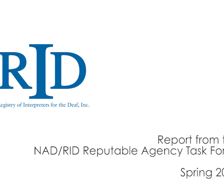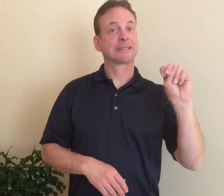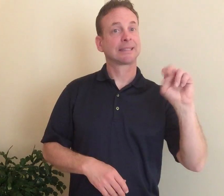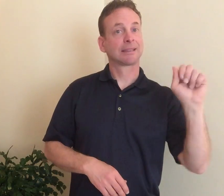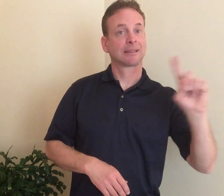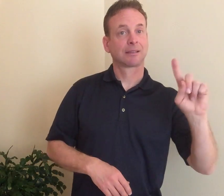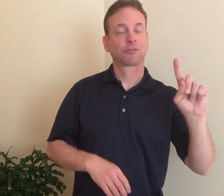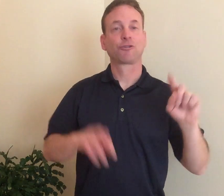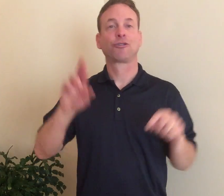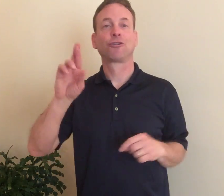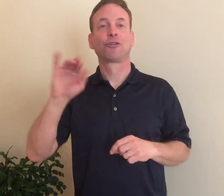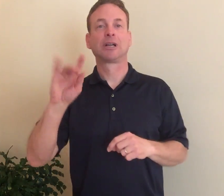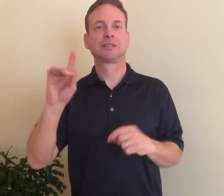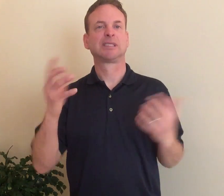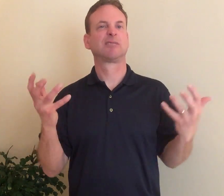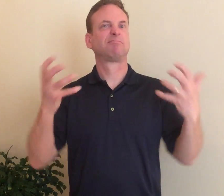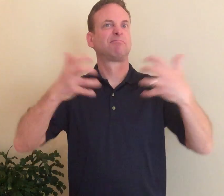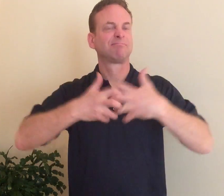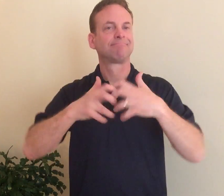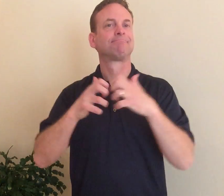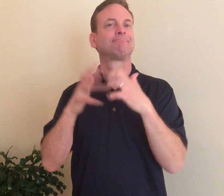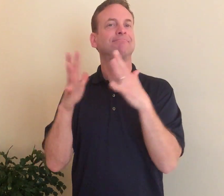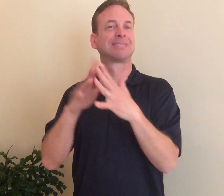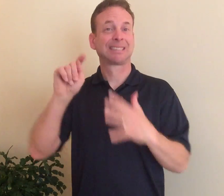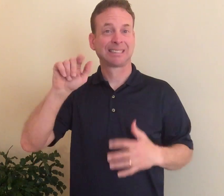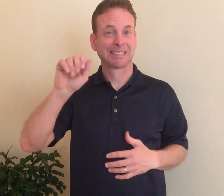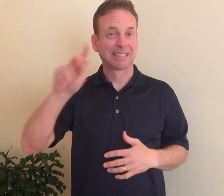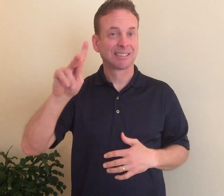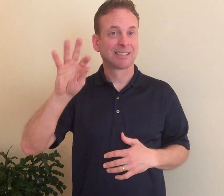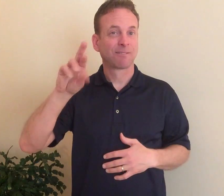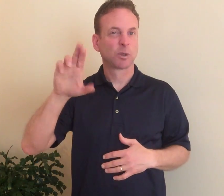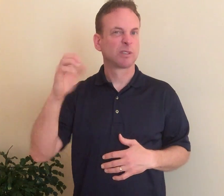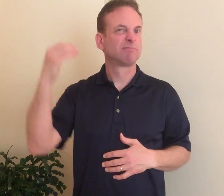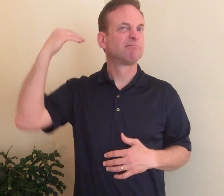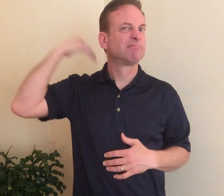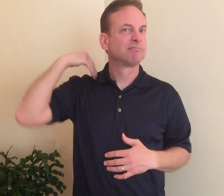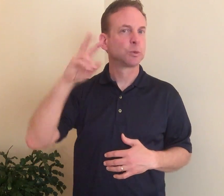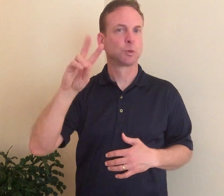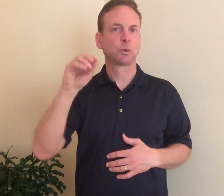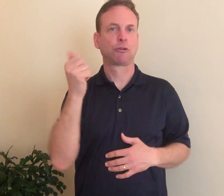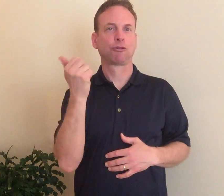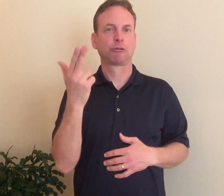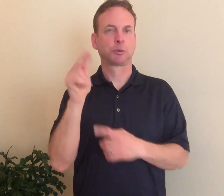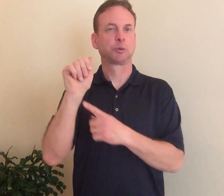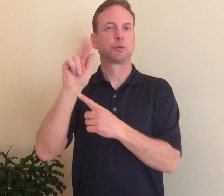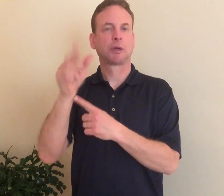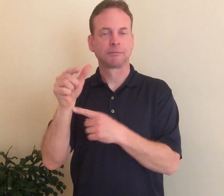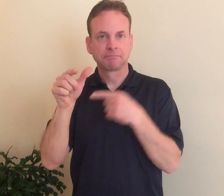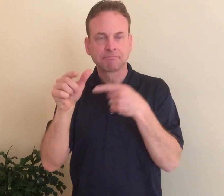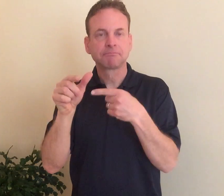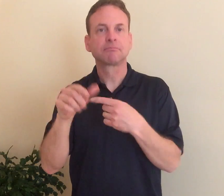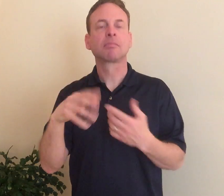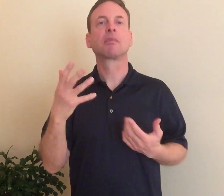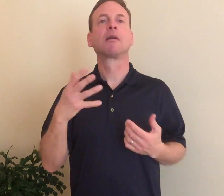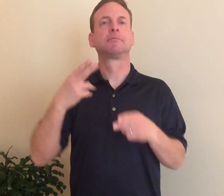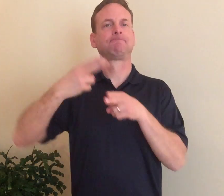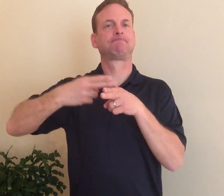The NAD and RID partnered together to establish a joint task force in August, 2013.